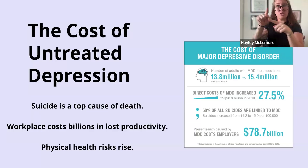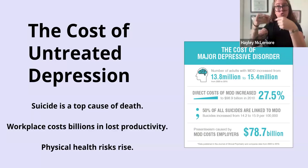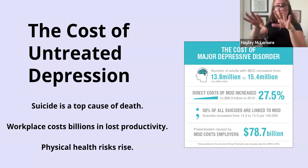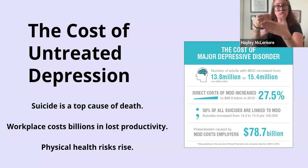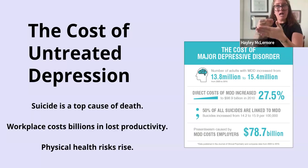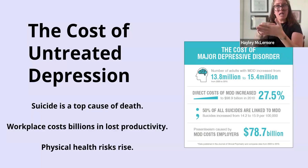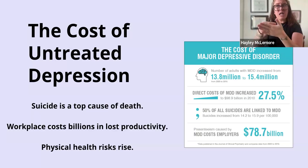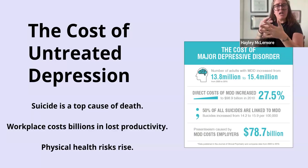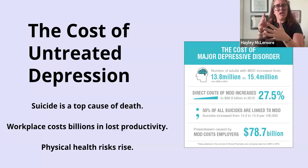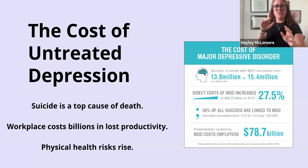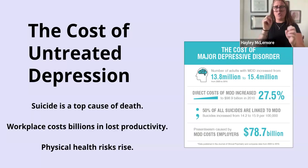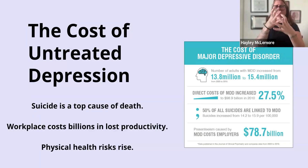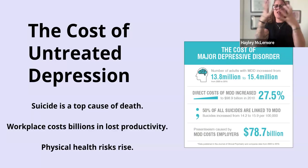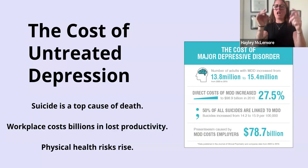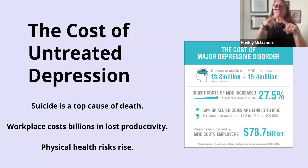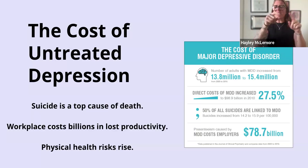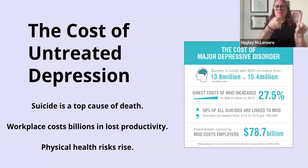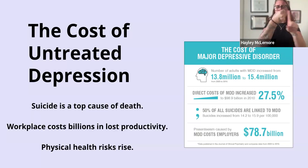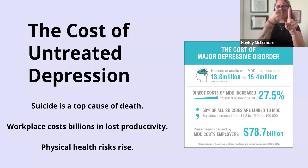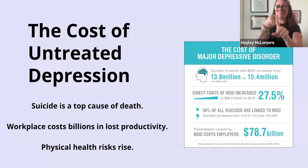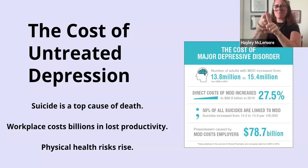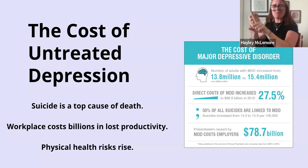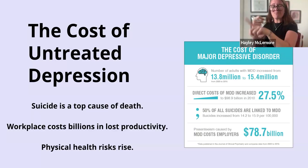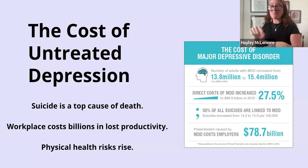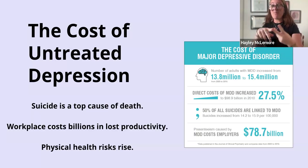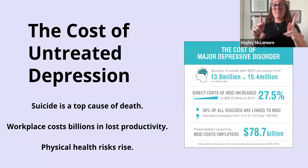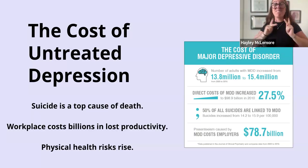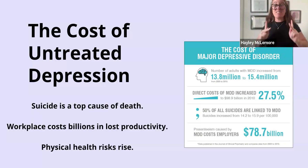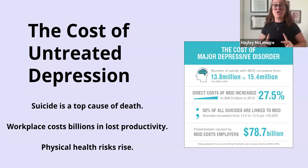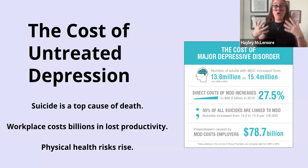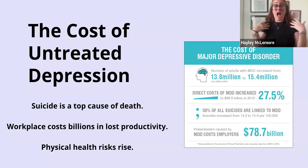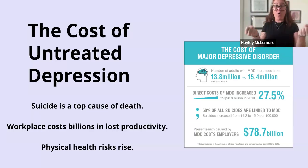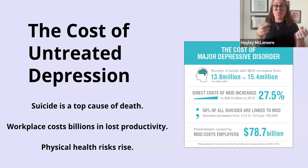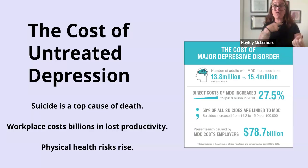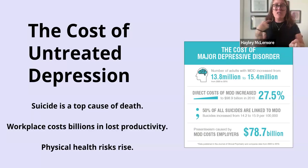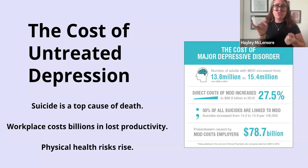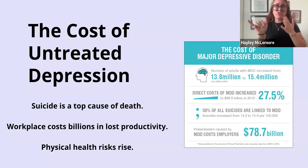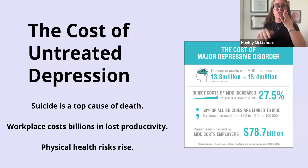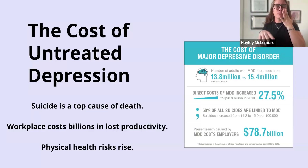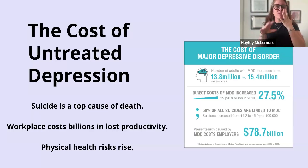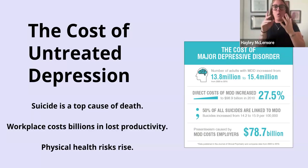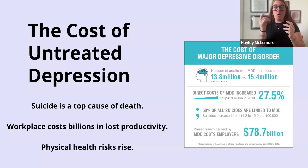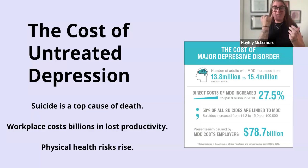they oftentimes won't show up to work, which can not only affect the business but it affects somebody's personal financial life.